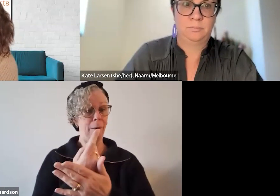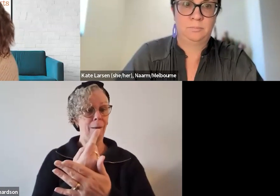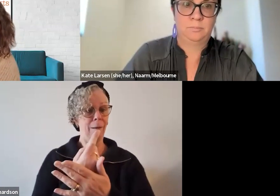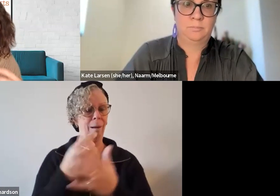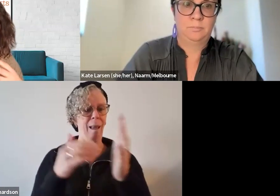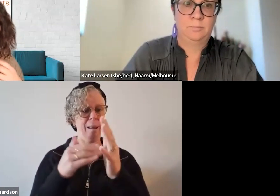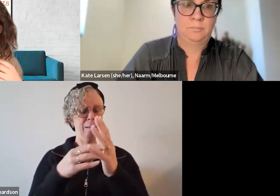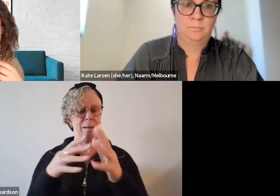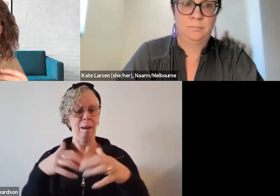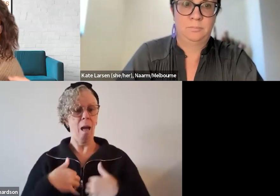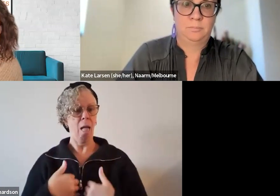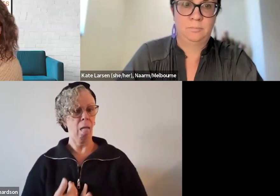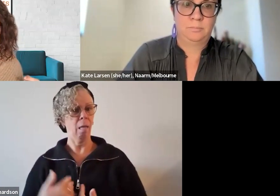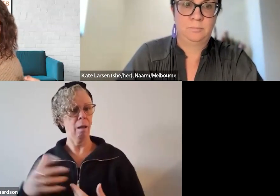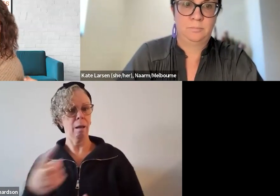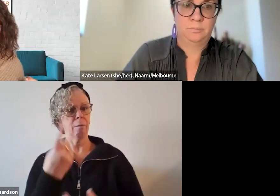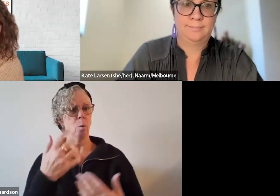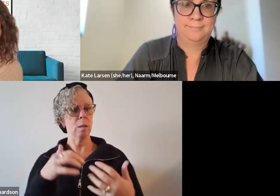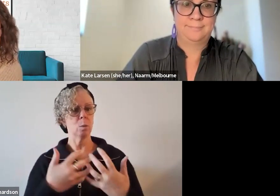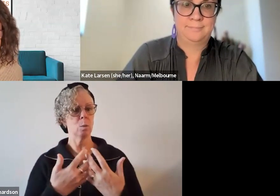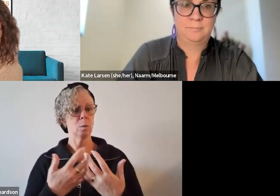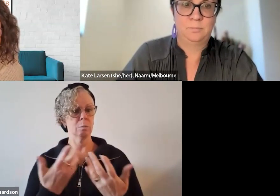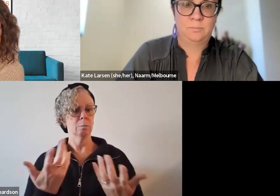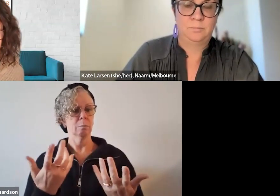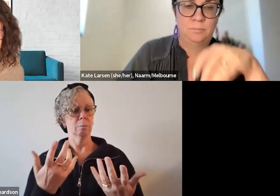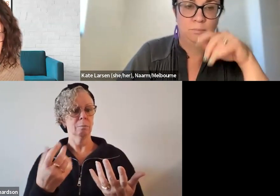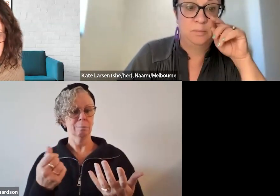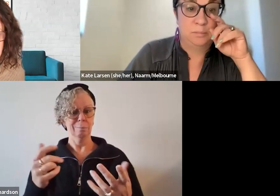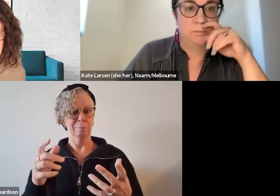and become more acute as a result of the pandemic.